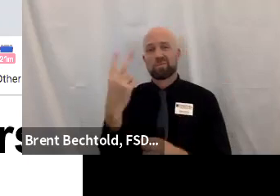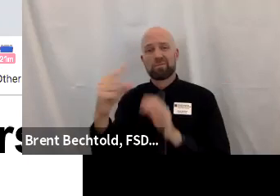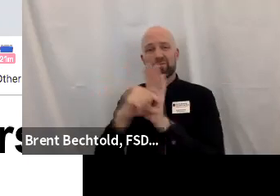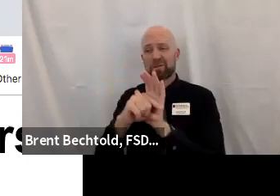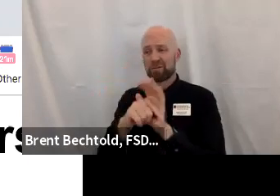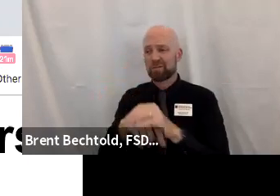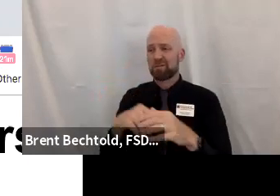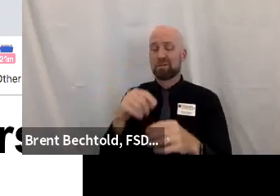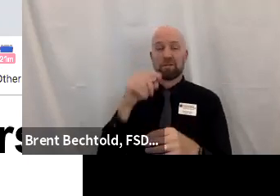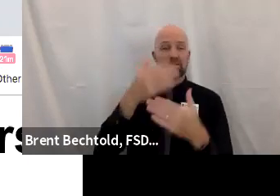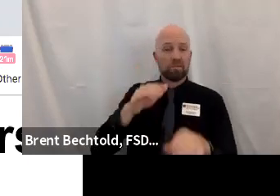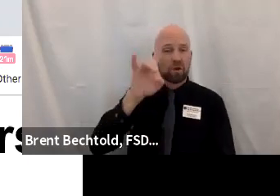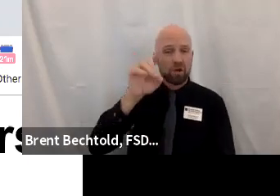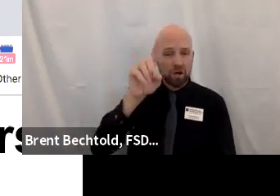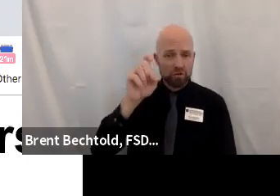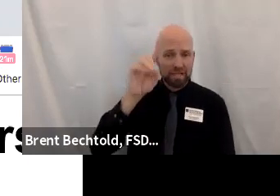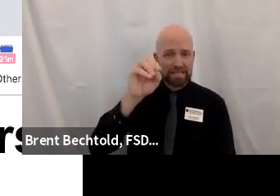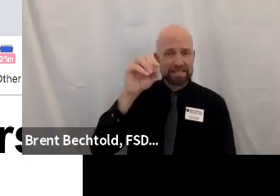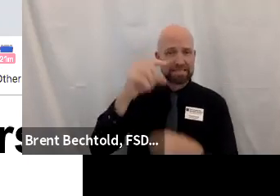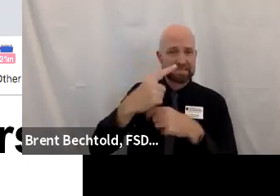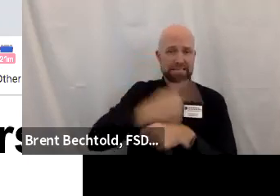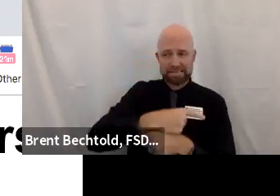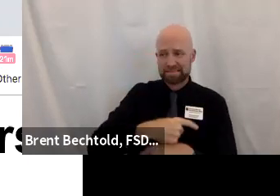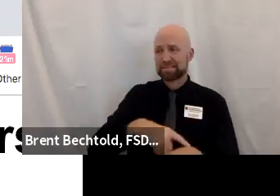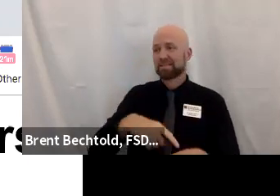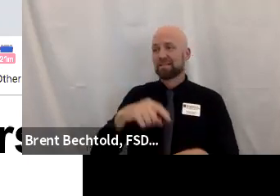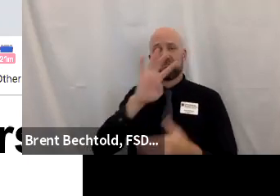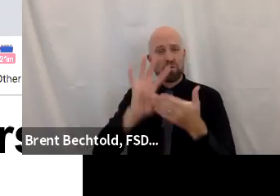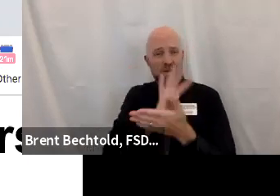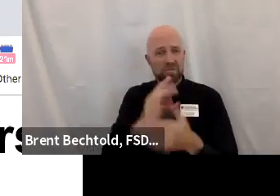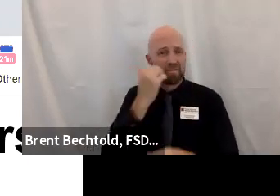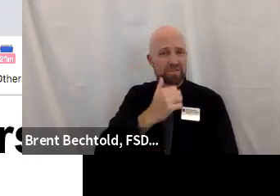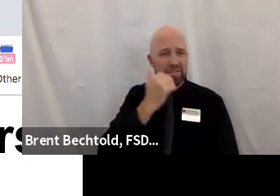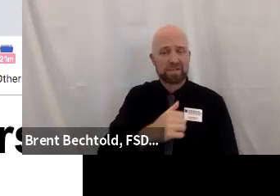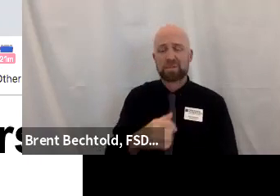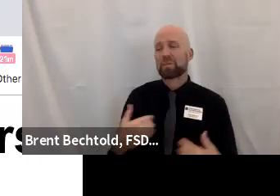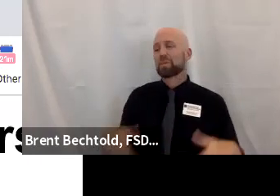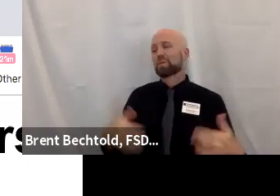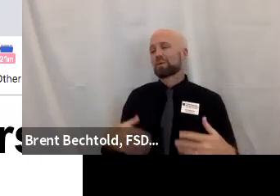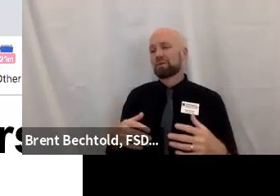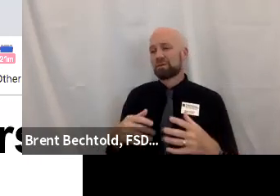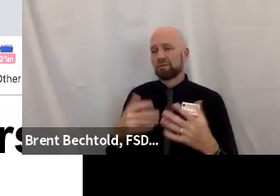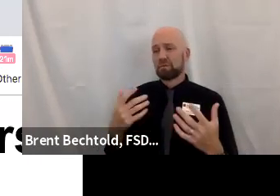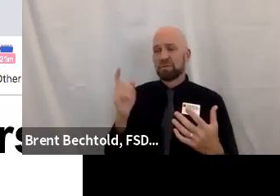divided by school life, that comes out to, 14 years, that comes out to about four hours per day that she was practiciing.